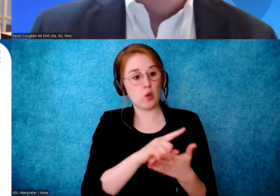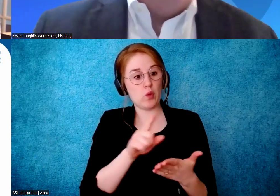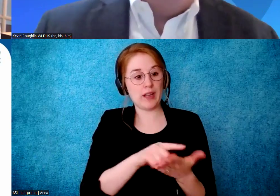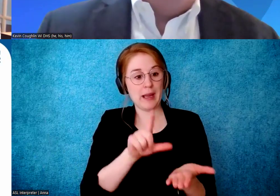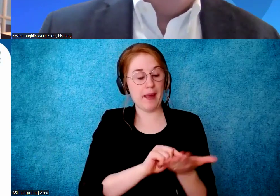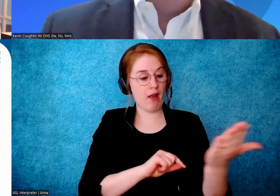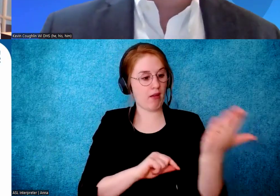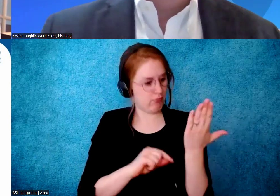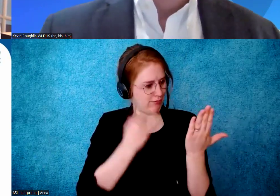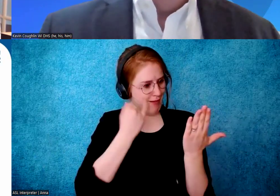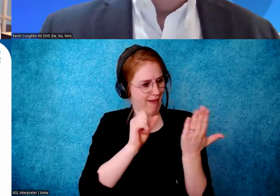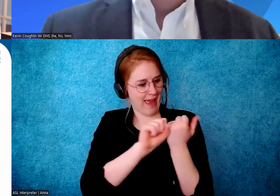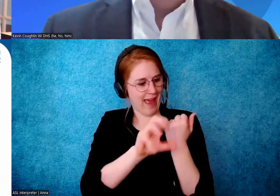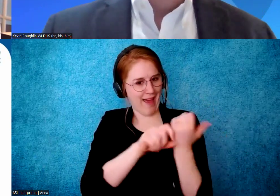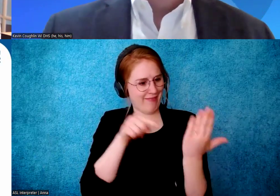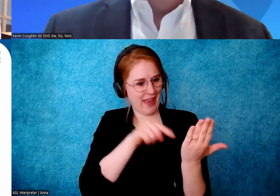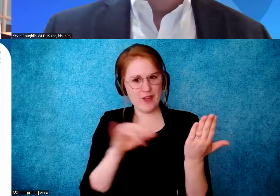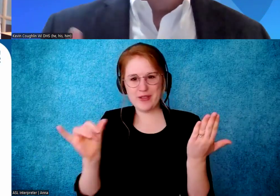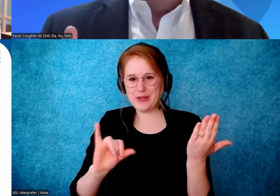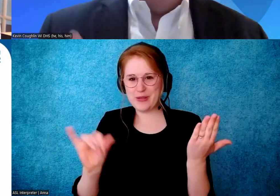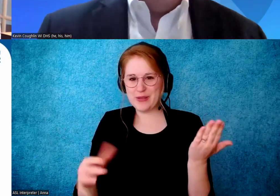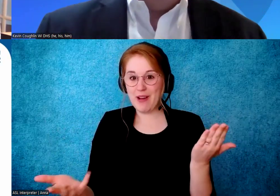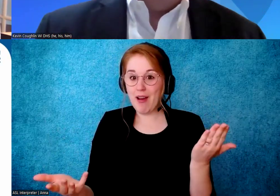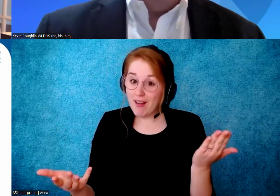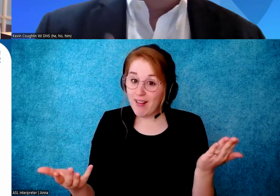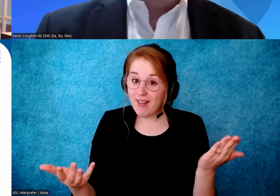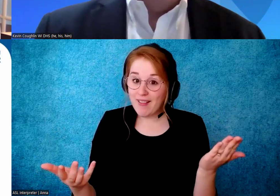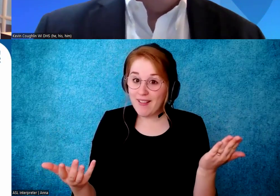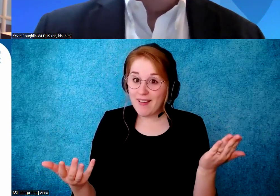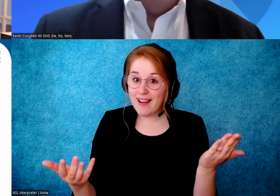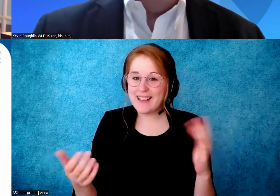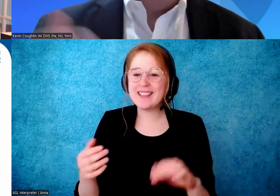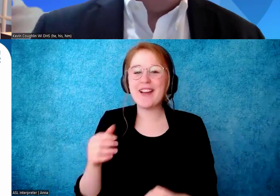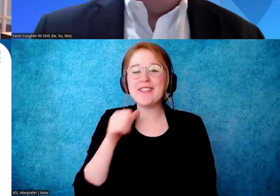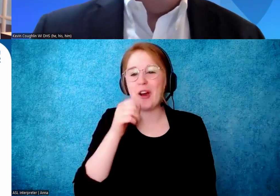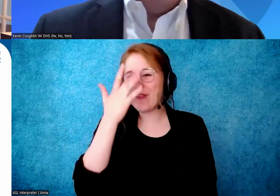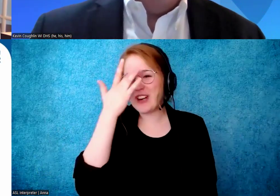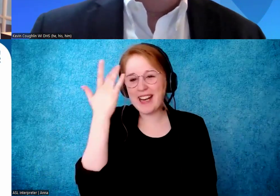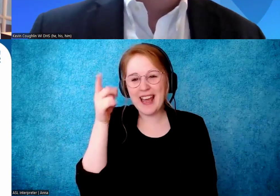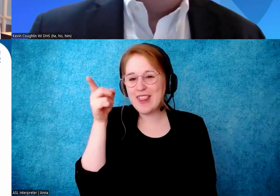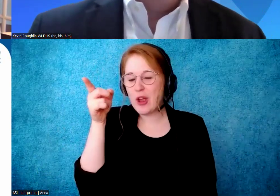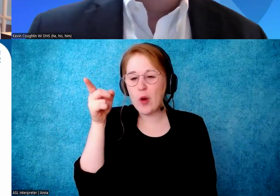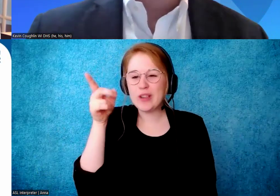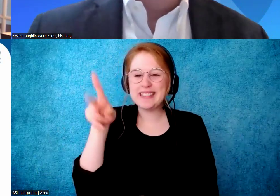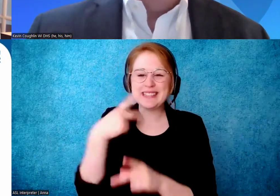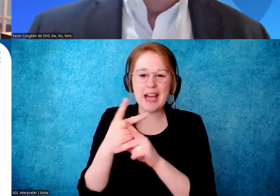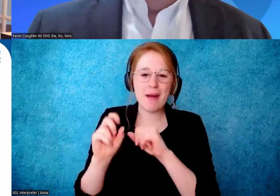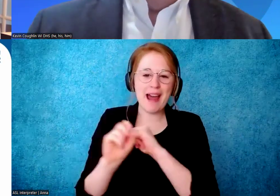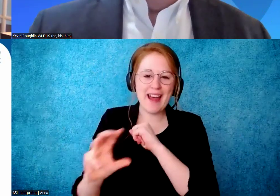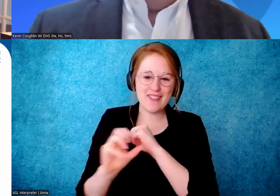and you had an ad in there. And I think that's where the, you know, don't forget about those kind of types of advertising,